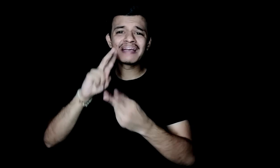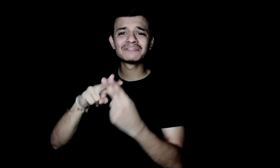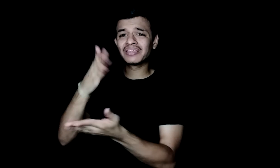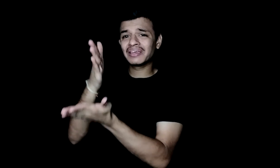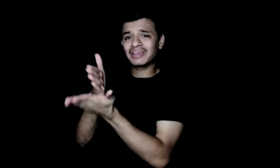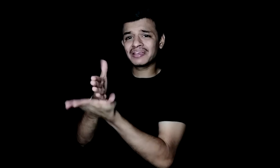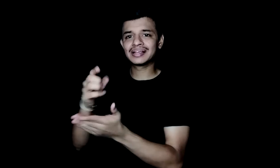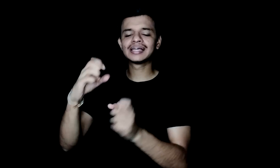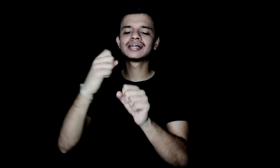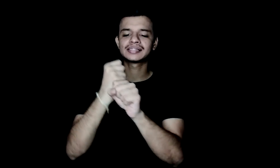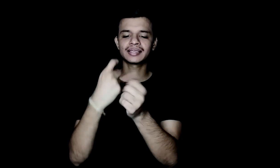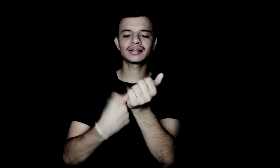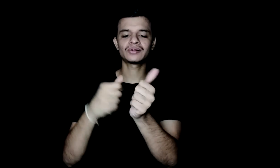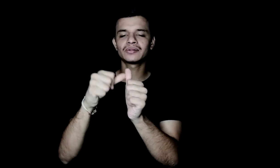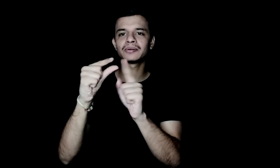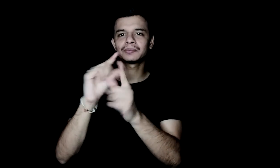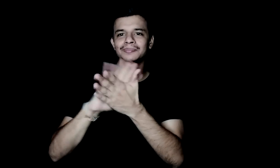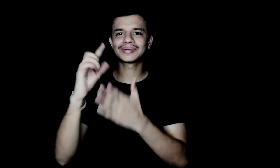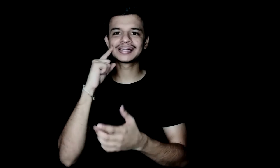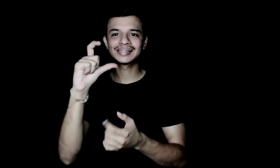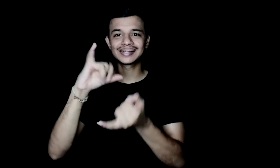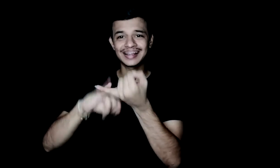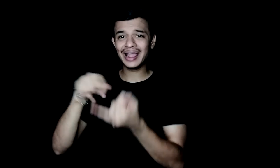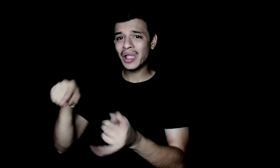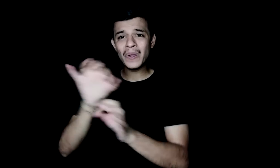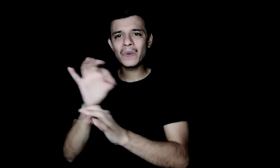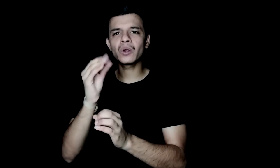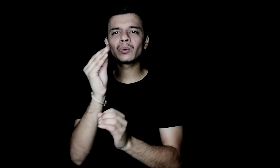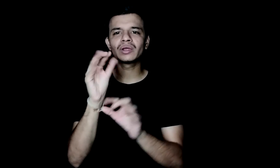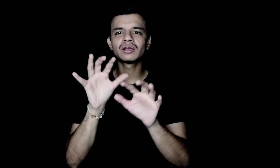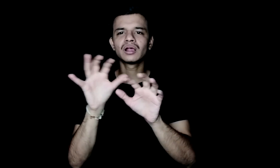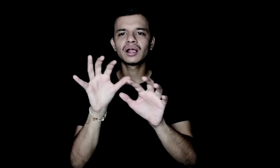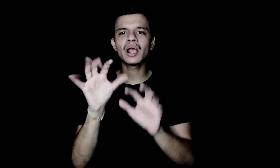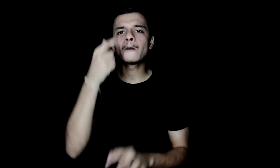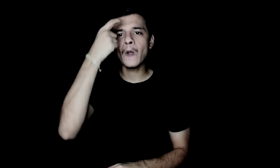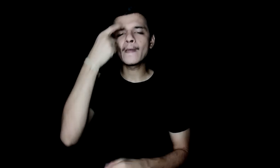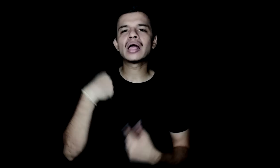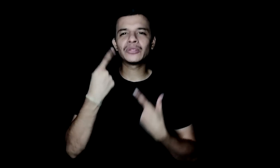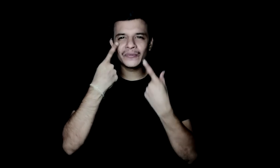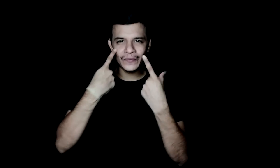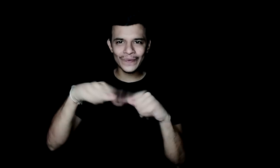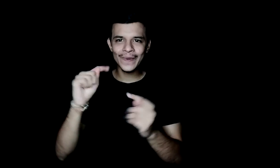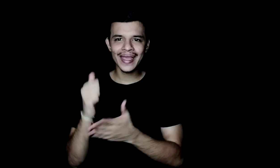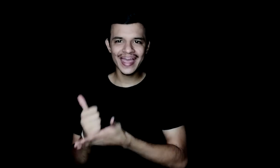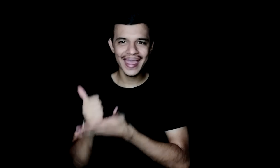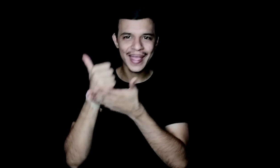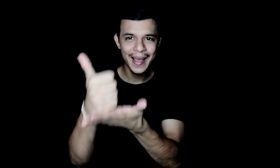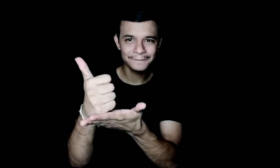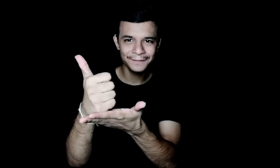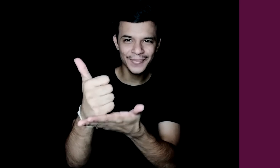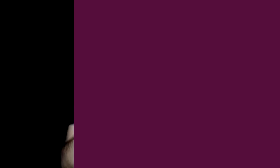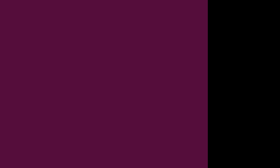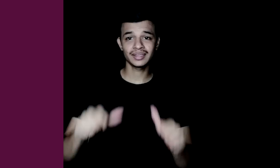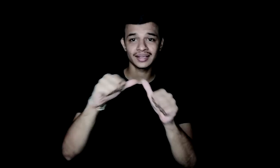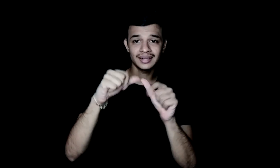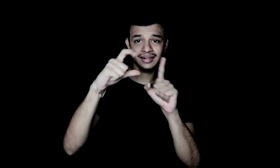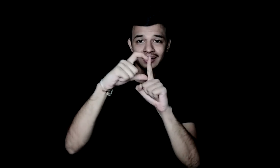If Graphics card is Not availabe in computer then there might be some problem face.